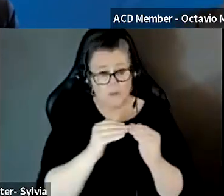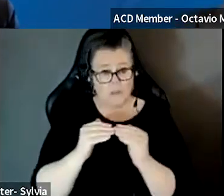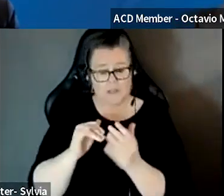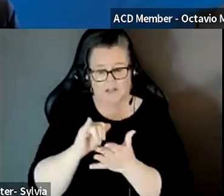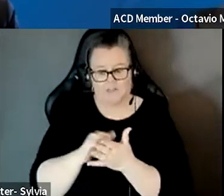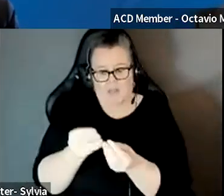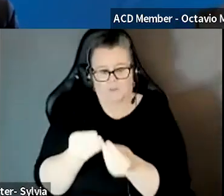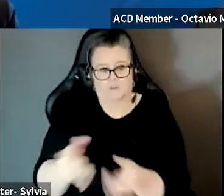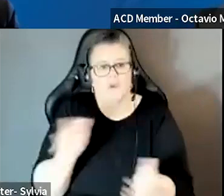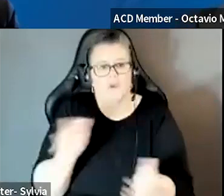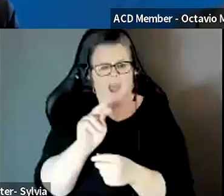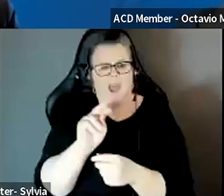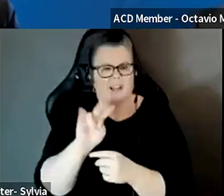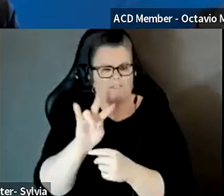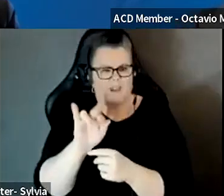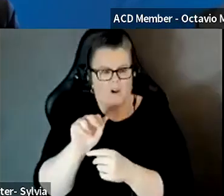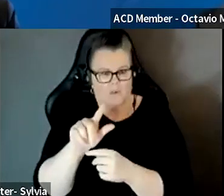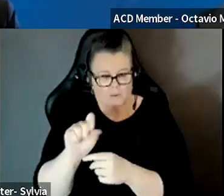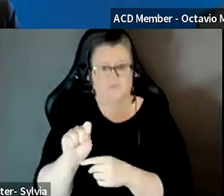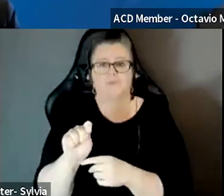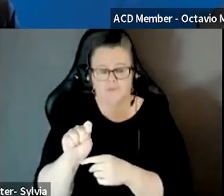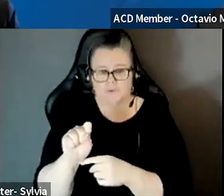of the antivirals has been so far,